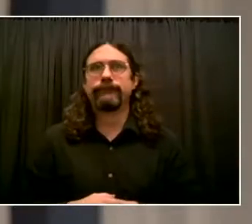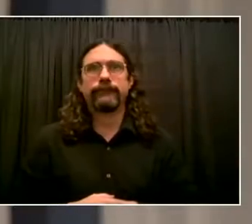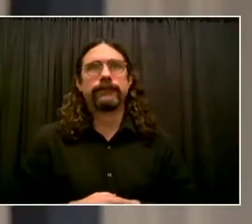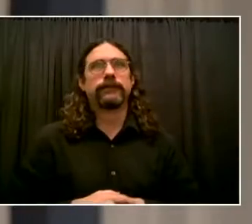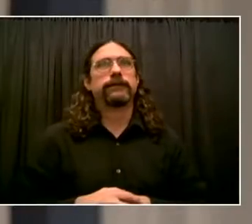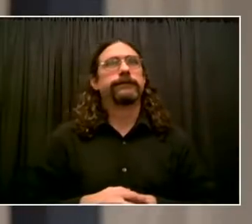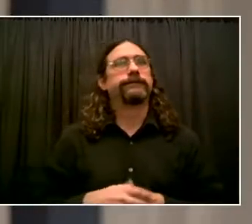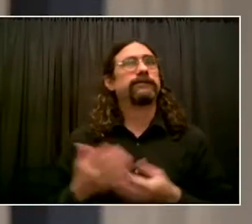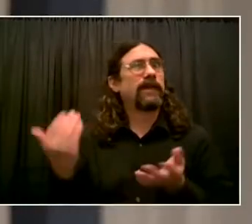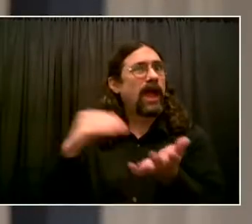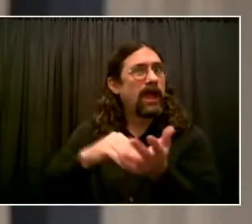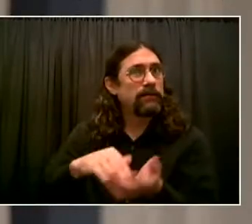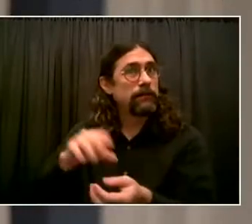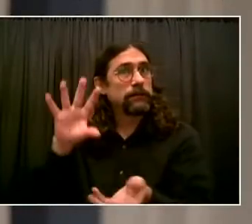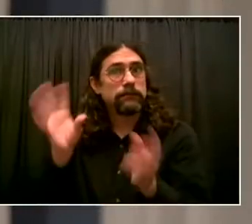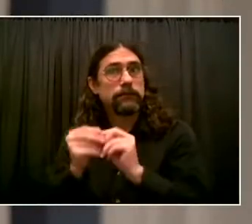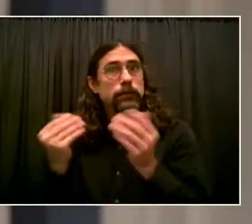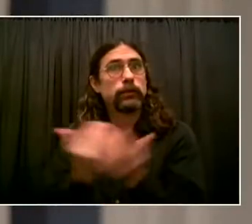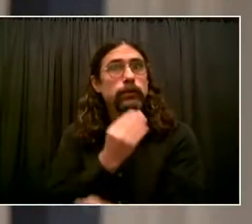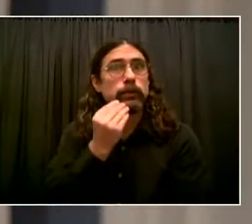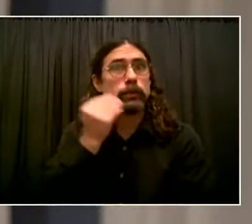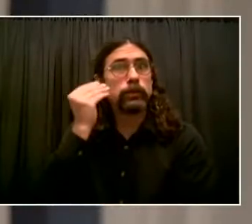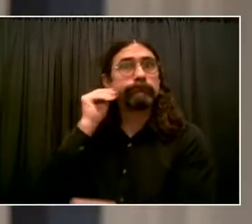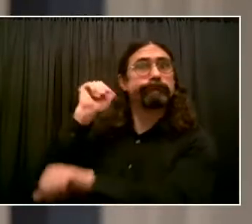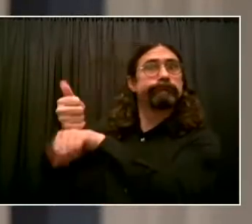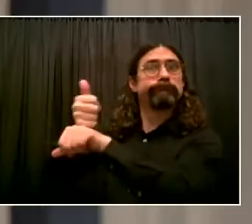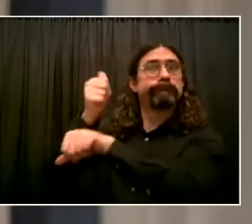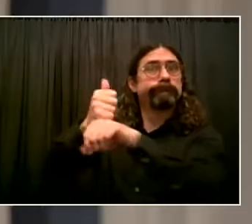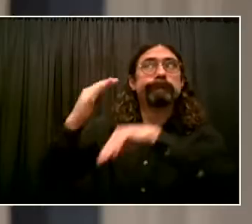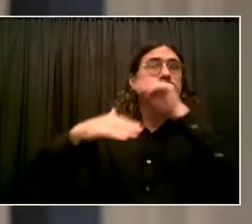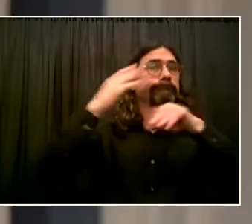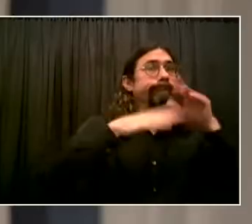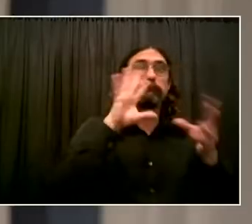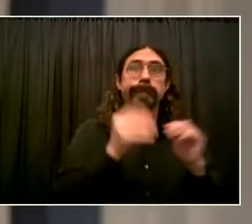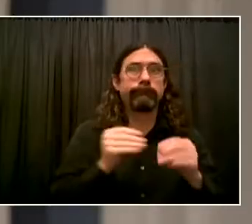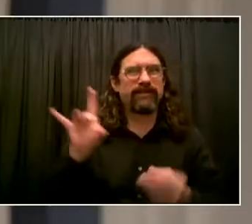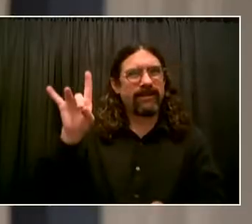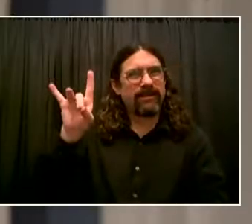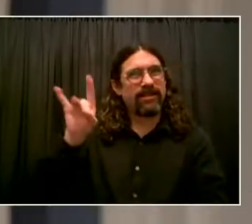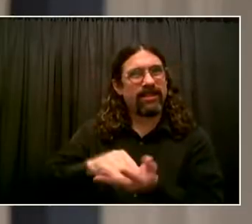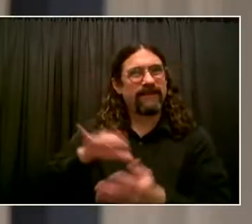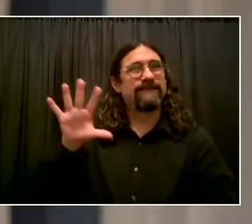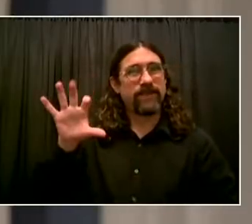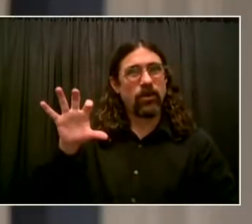NUMBERS, THIS PROVIDES OVER 8500 NEW HOMES THAT WILL RESULT FROM THIS